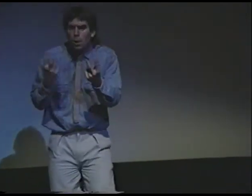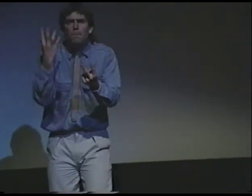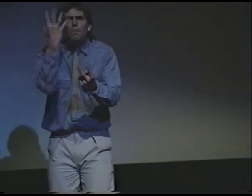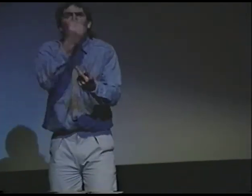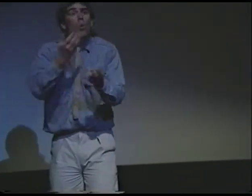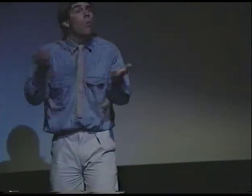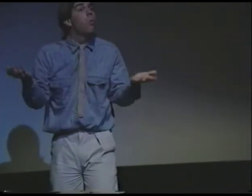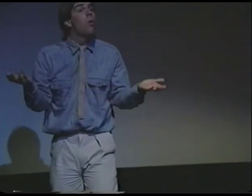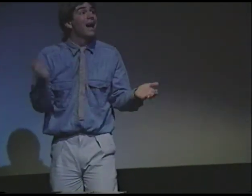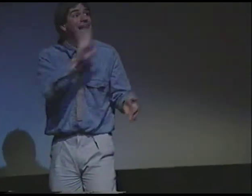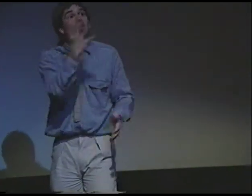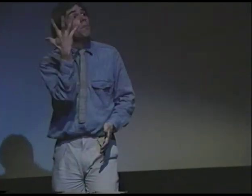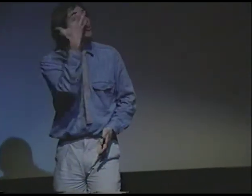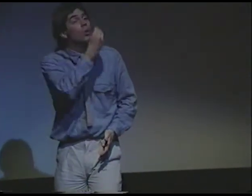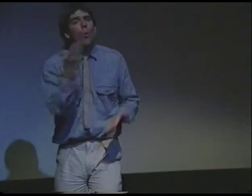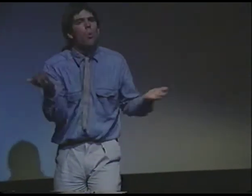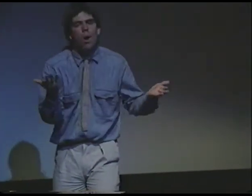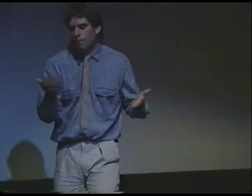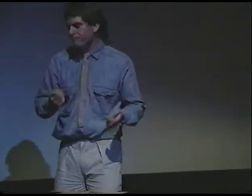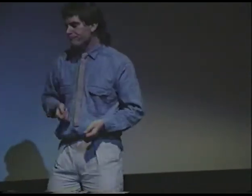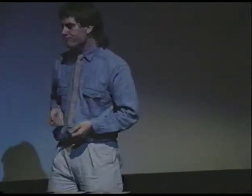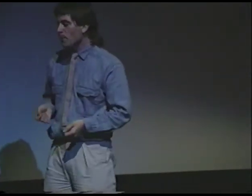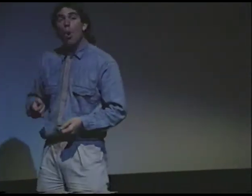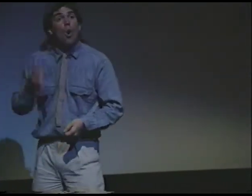And he would look at beautiful things